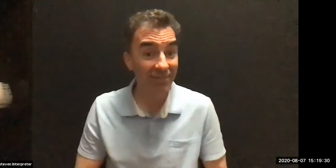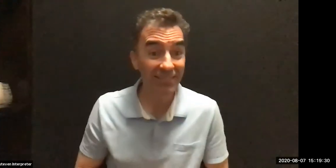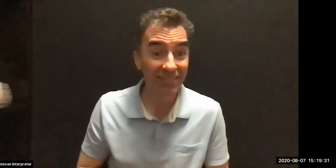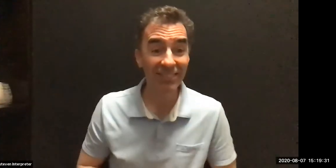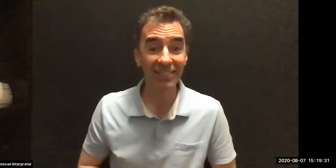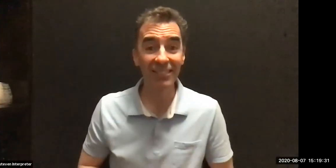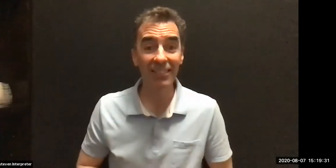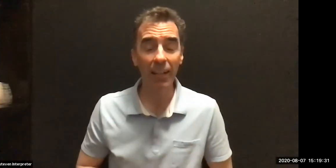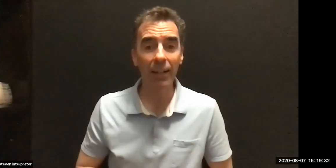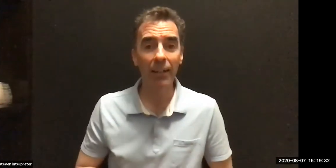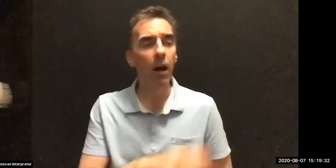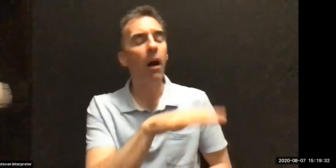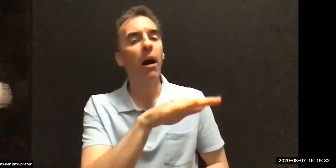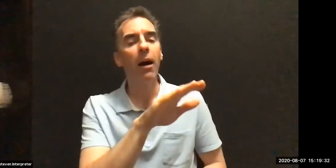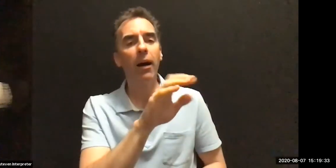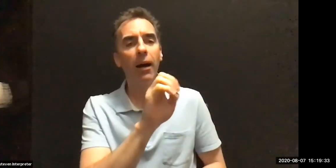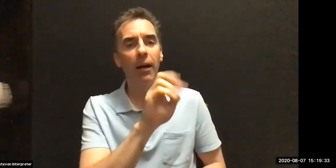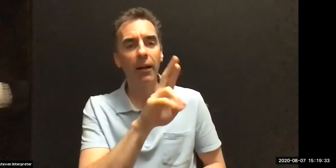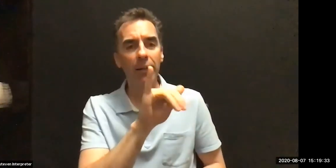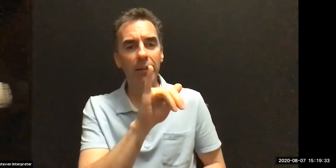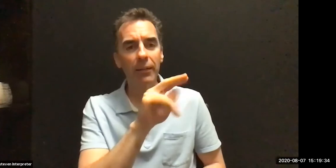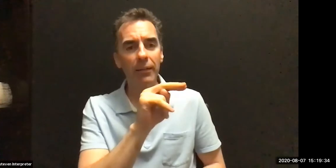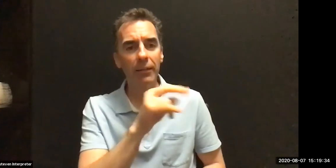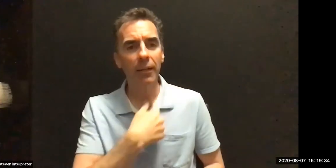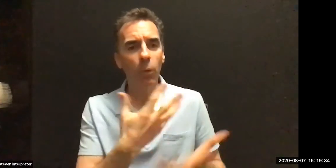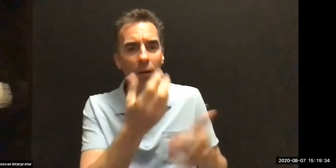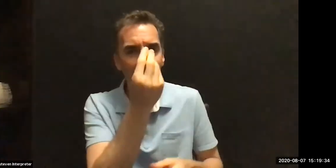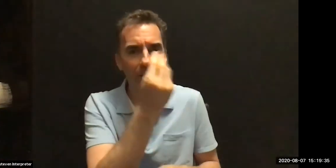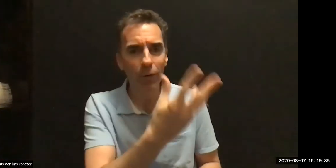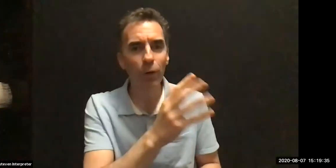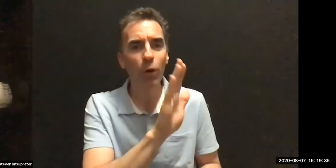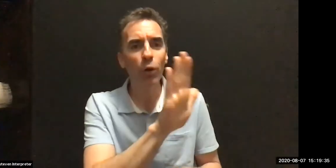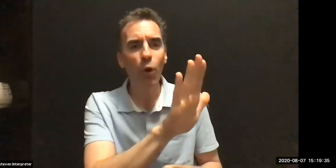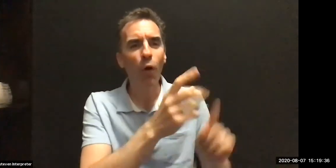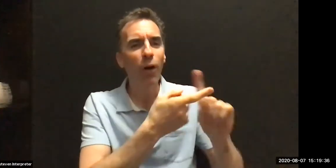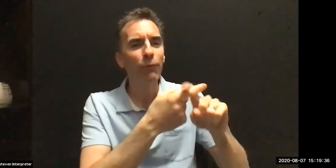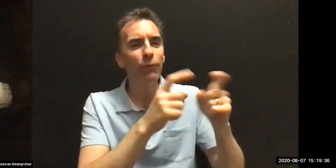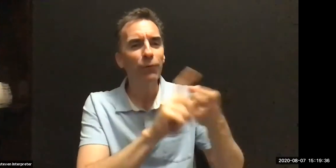Channelle Charest: Aaron, I just want to say that you're a little friend is amazing. So this is the best